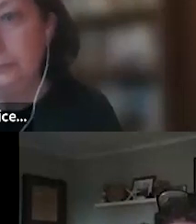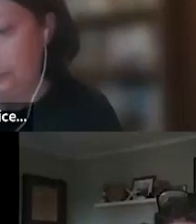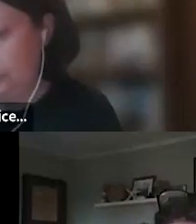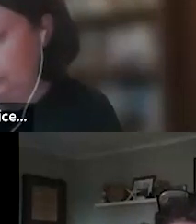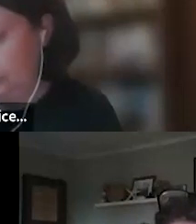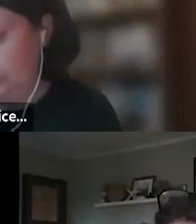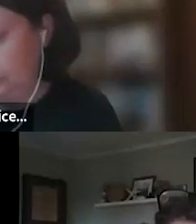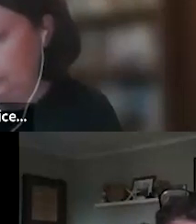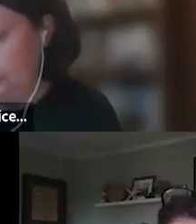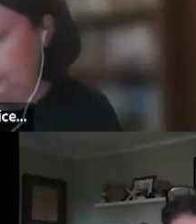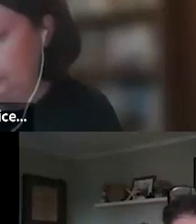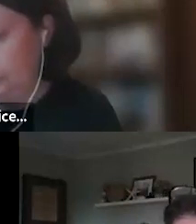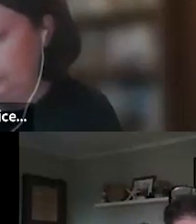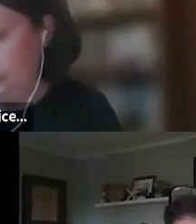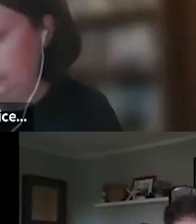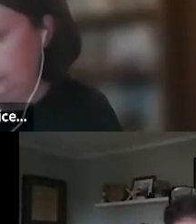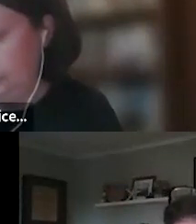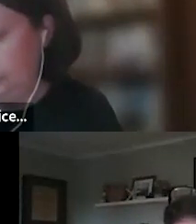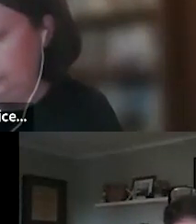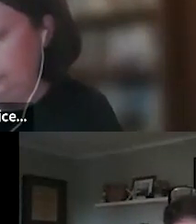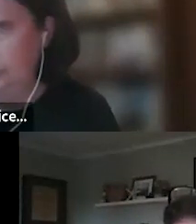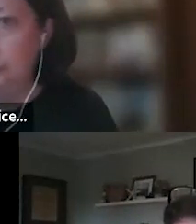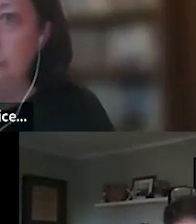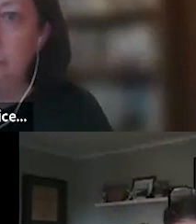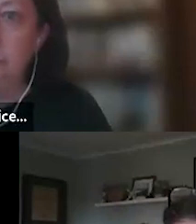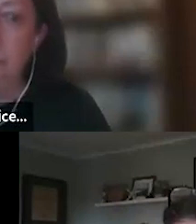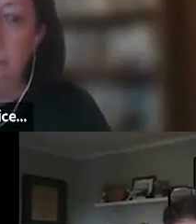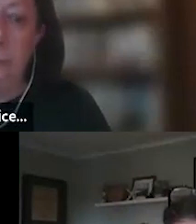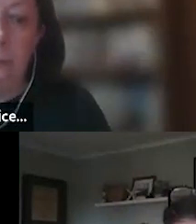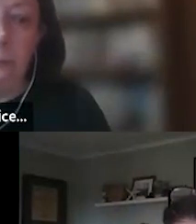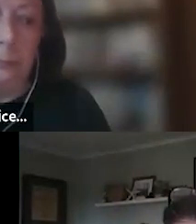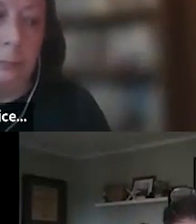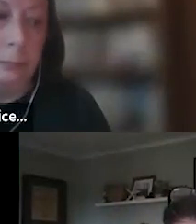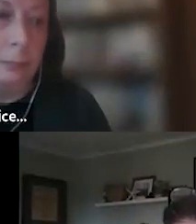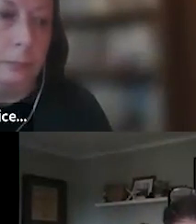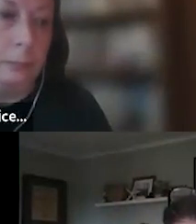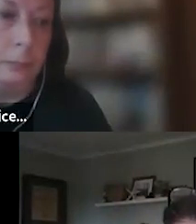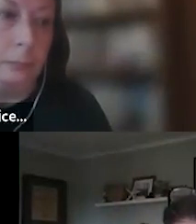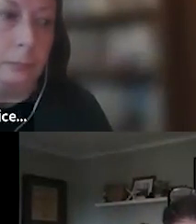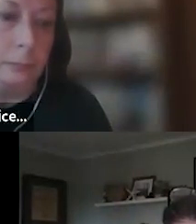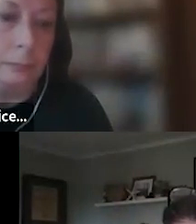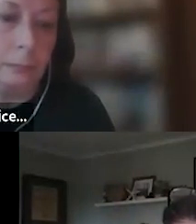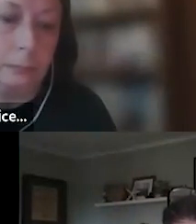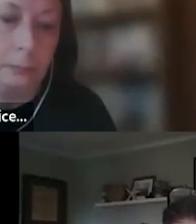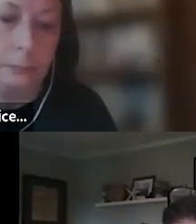understand who your public housing authorities in your area, so they'll operate housing choice vouchers,